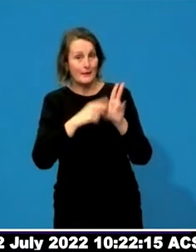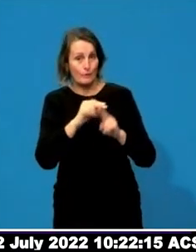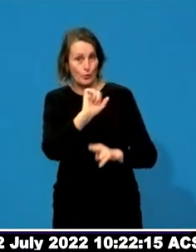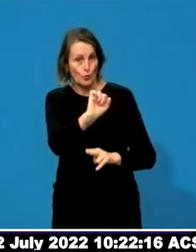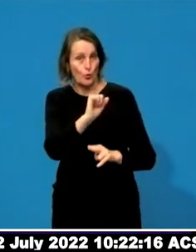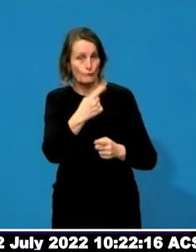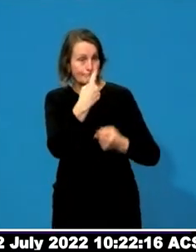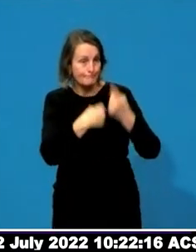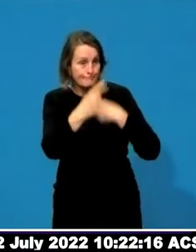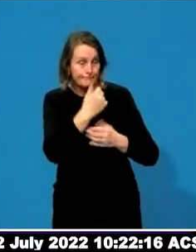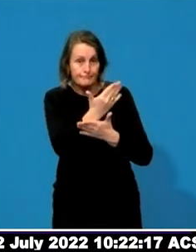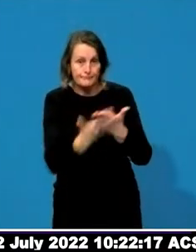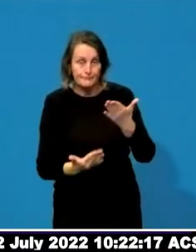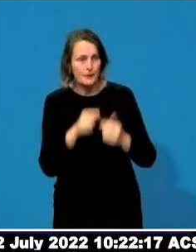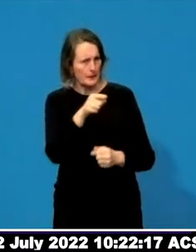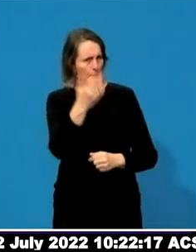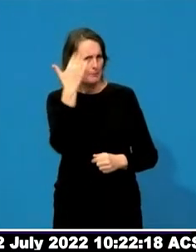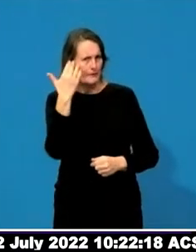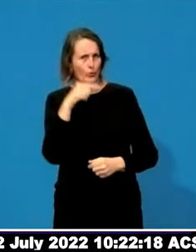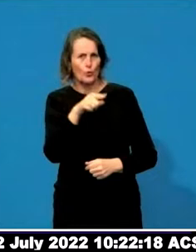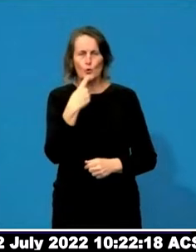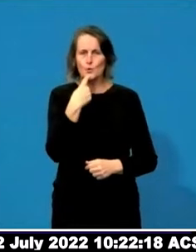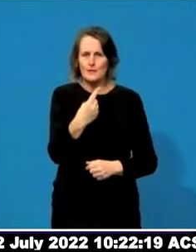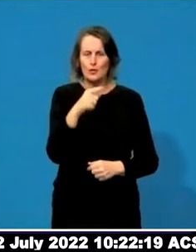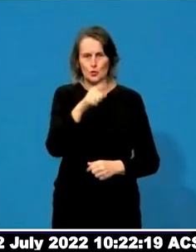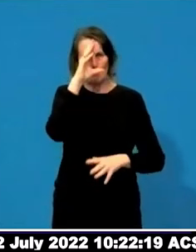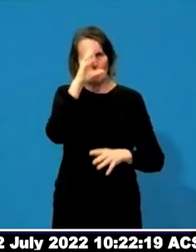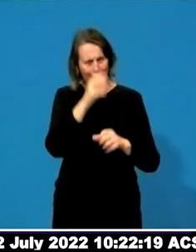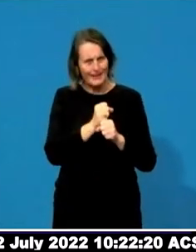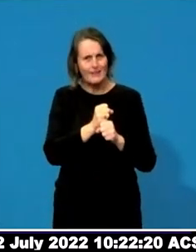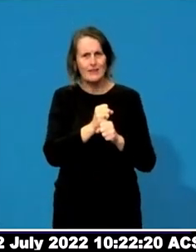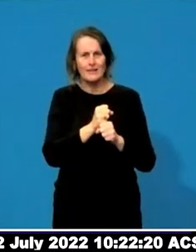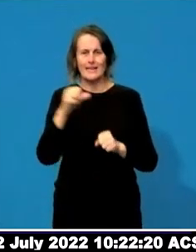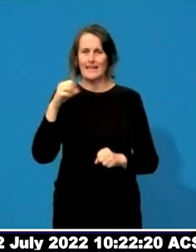When you said earlier that you believe there needs to be a holistic approach